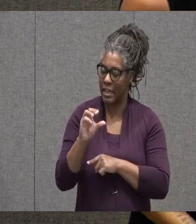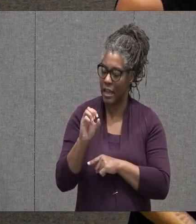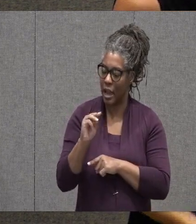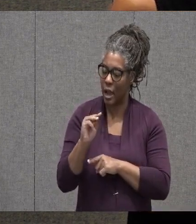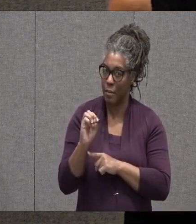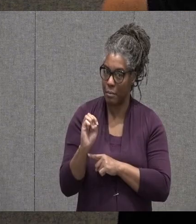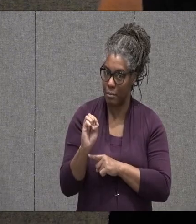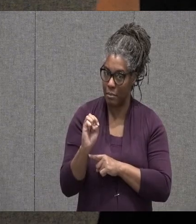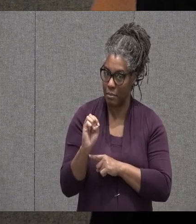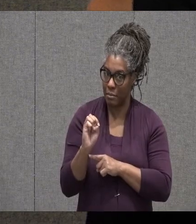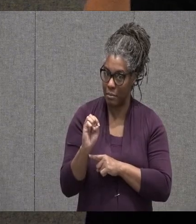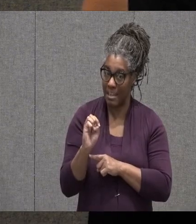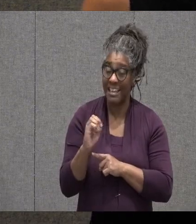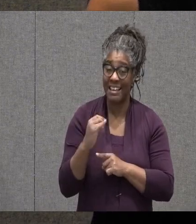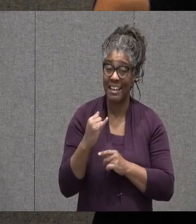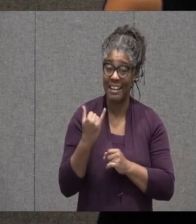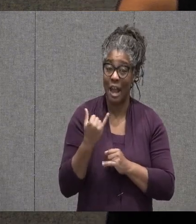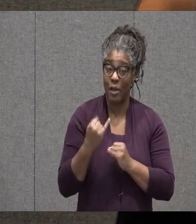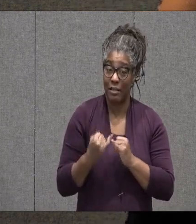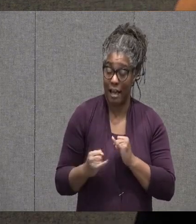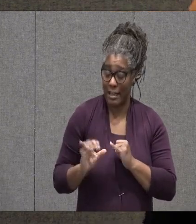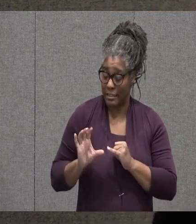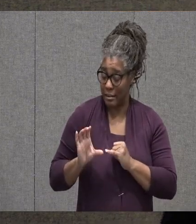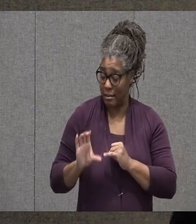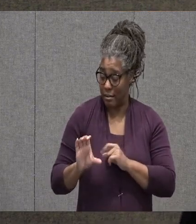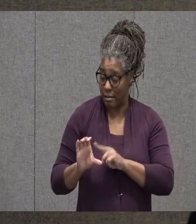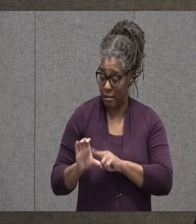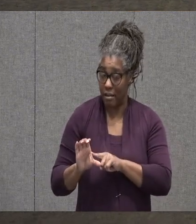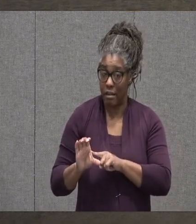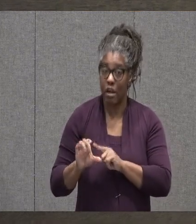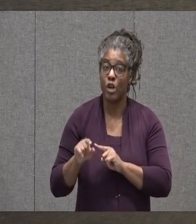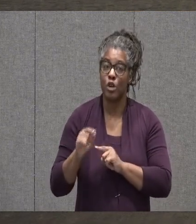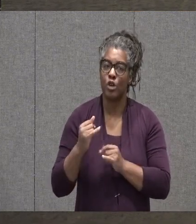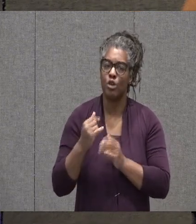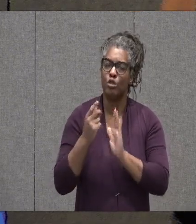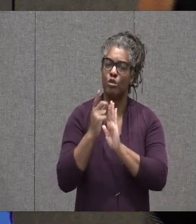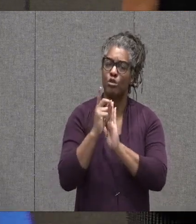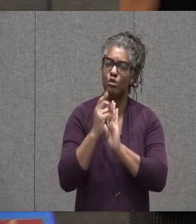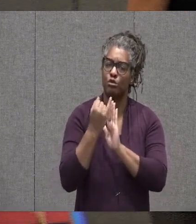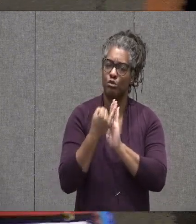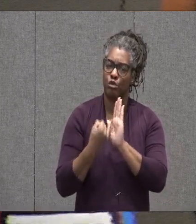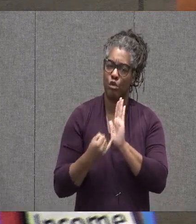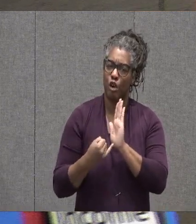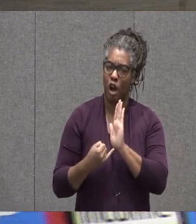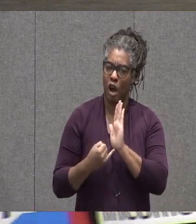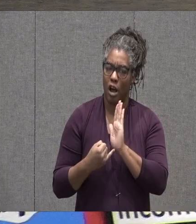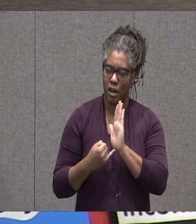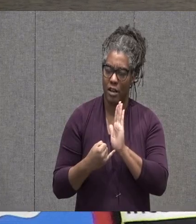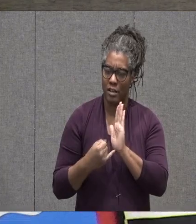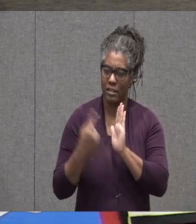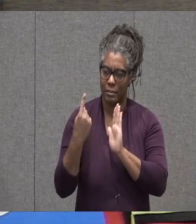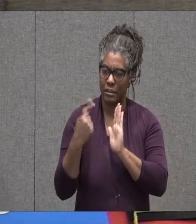that matches your creative sentence. But I'm gonna give you one more challenge before we end our time together.